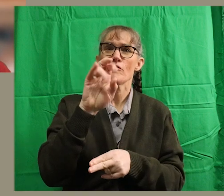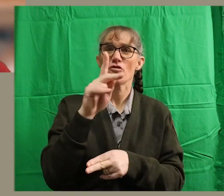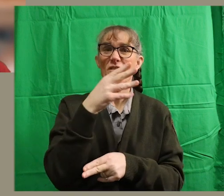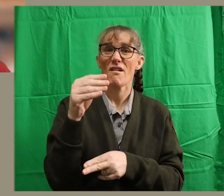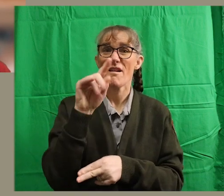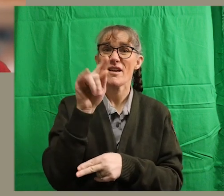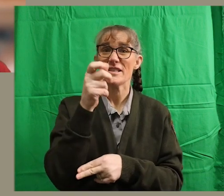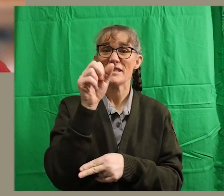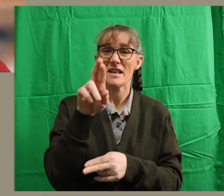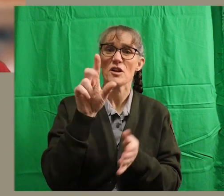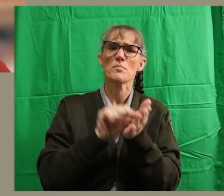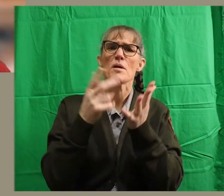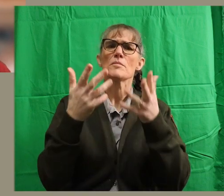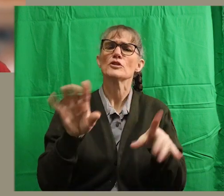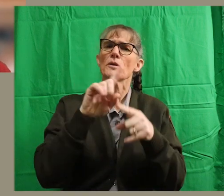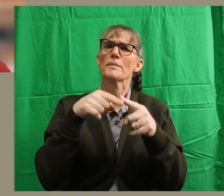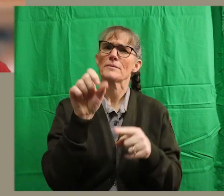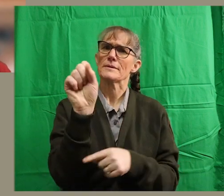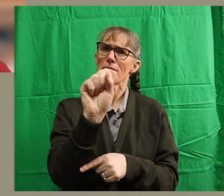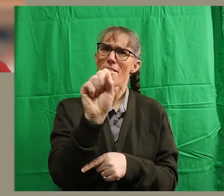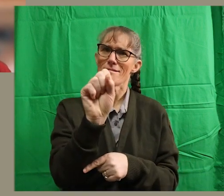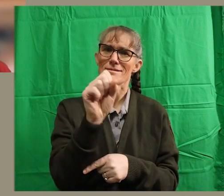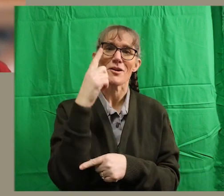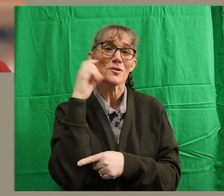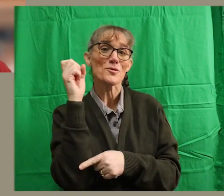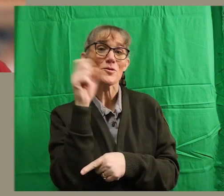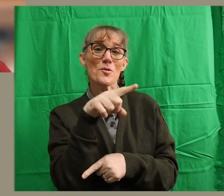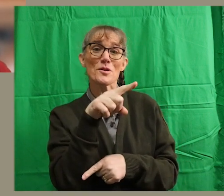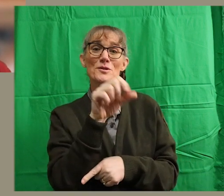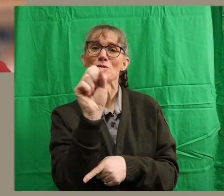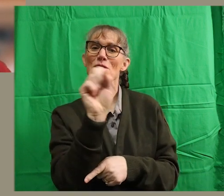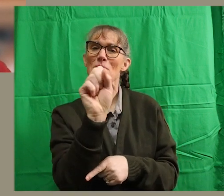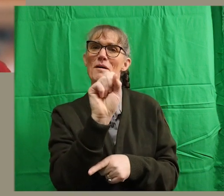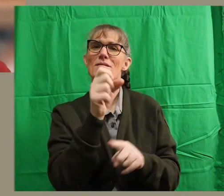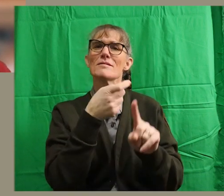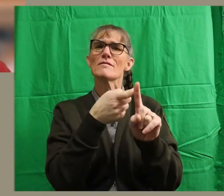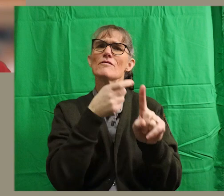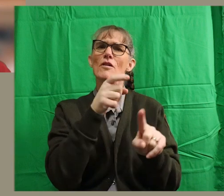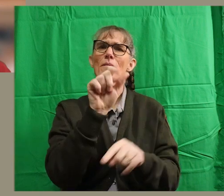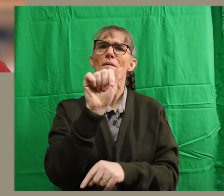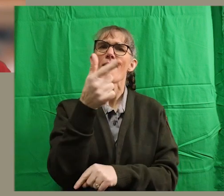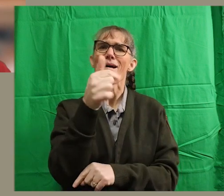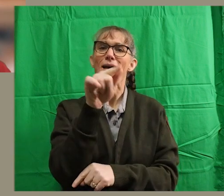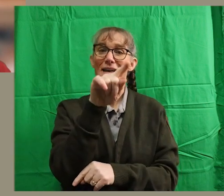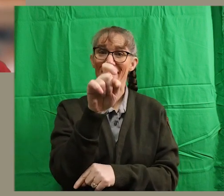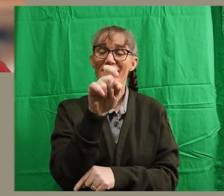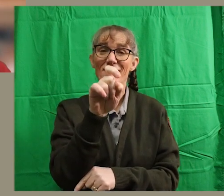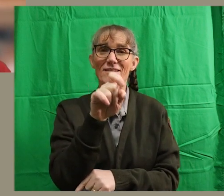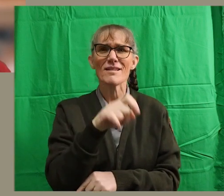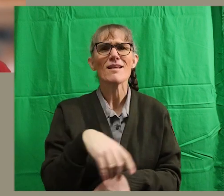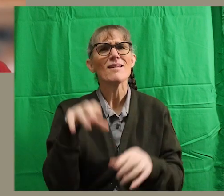in a publication on the Stenomylines. Note, on the top left is a Stenomylus from Agate.